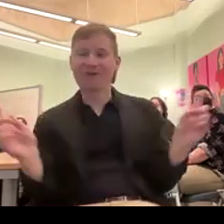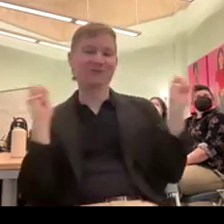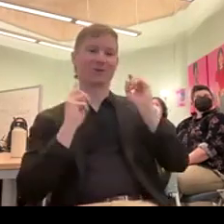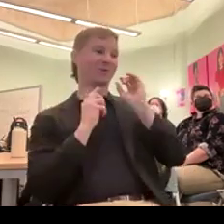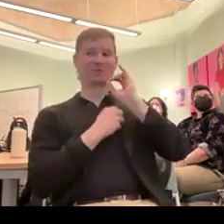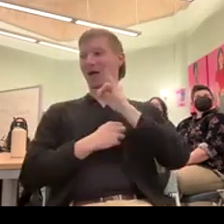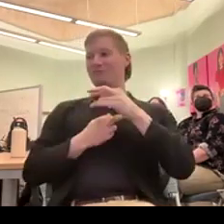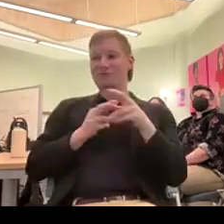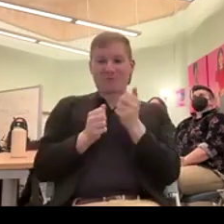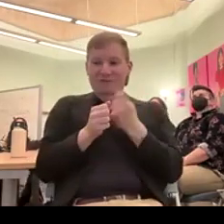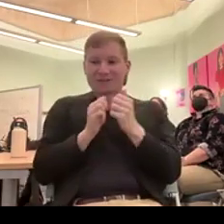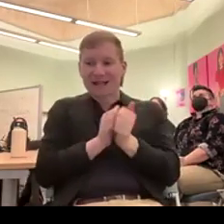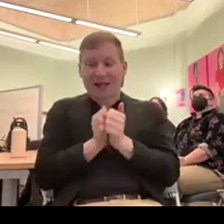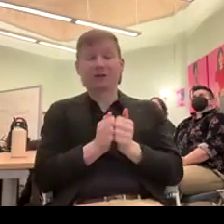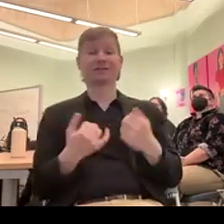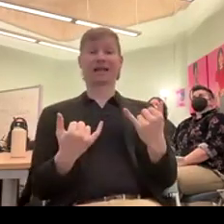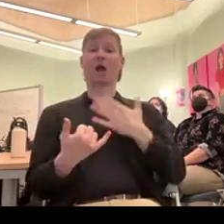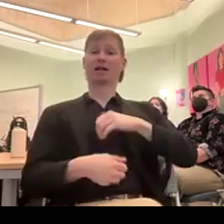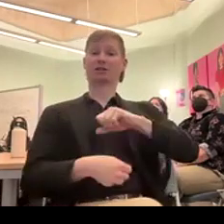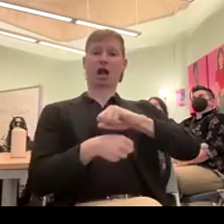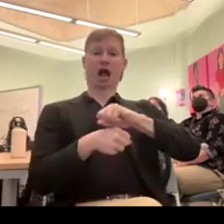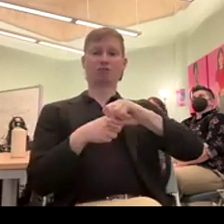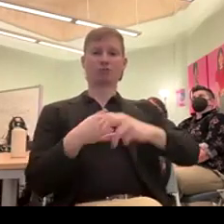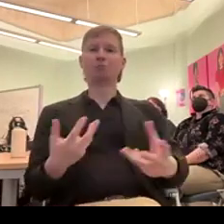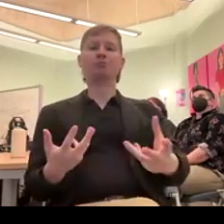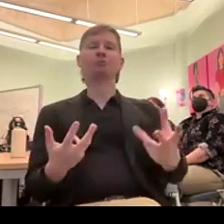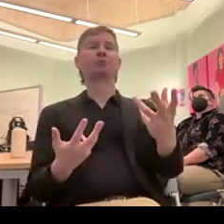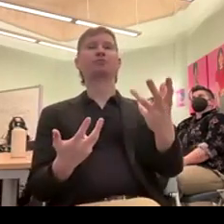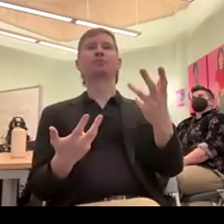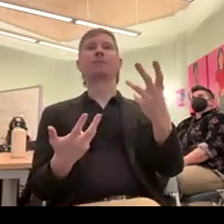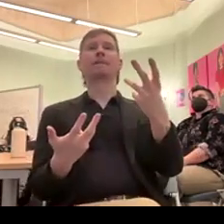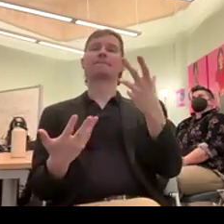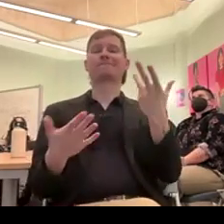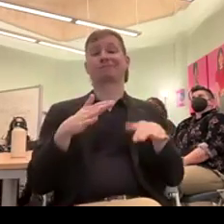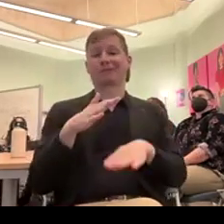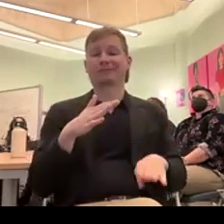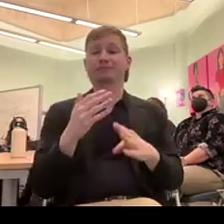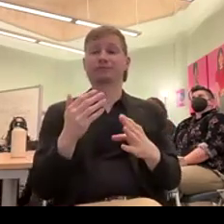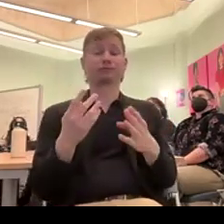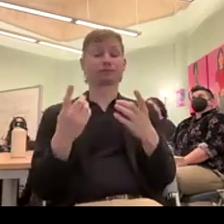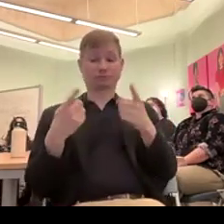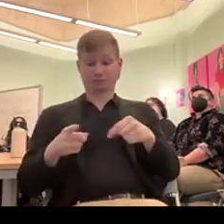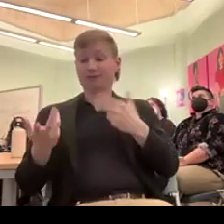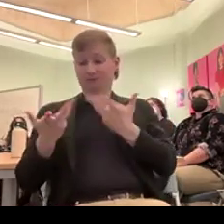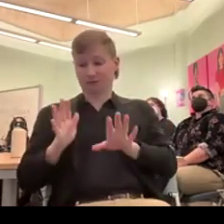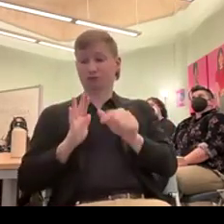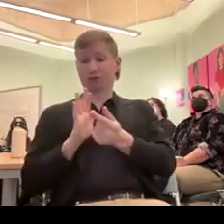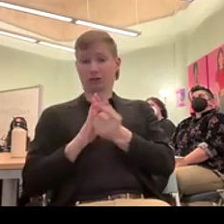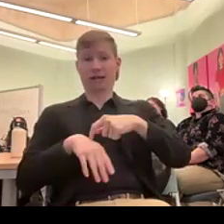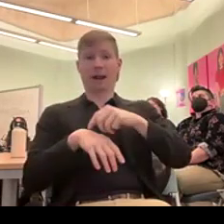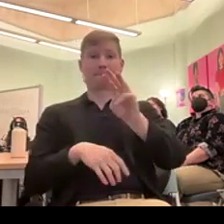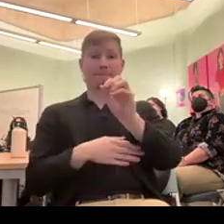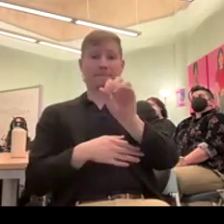it's great to see you all in that room and all together. My current job situation is, basically